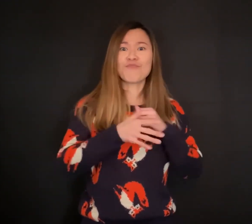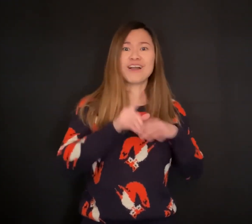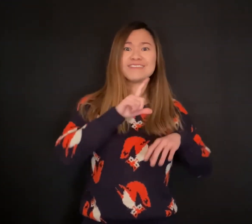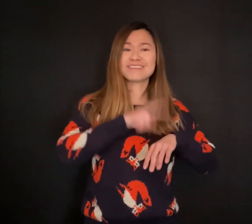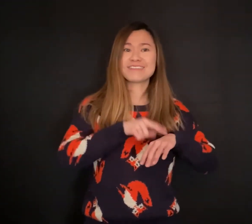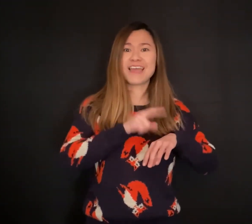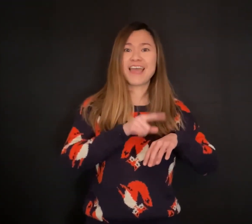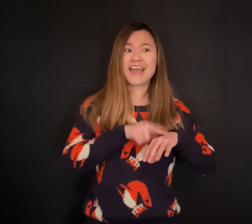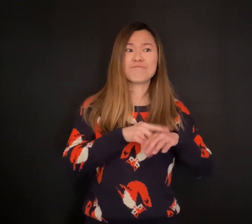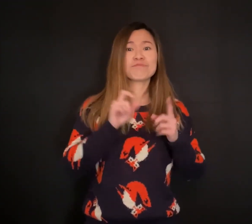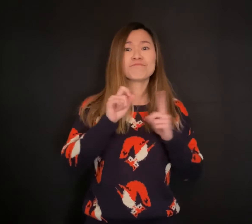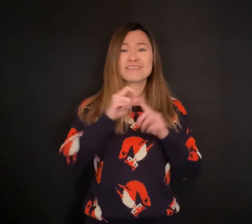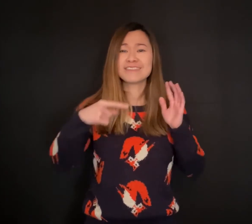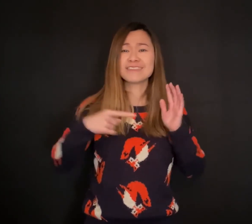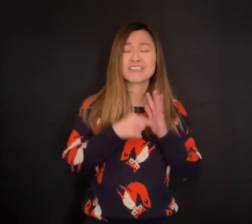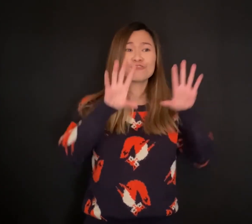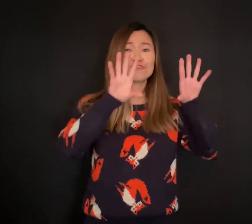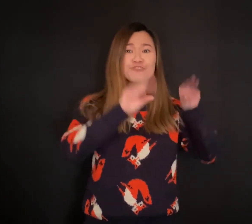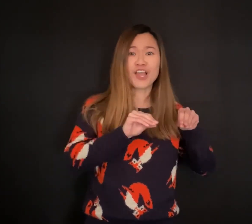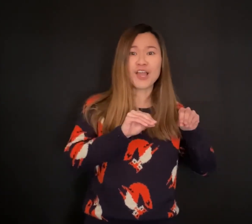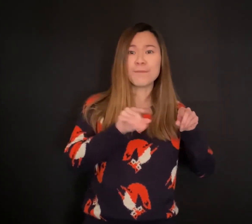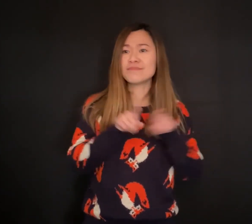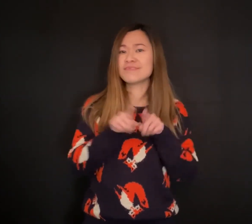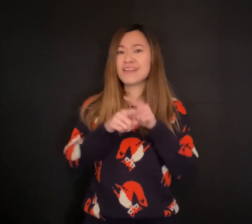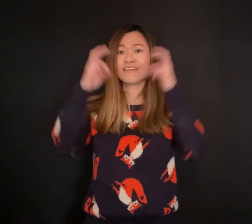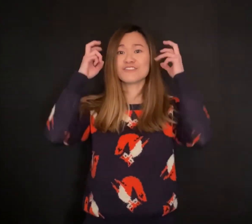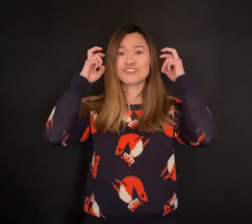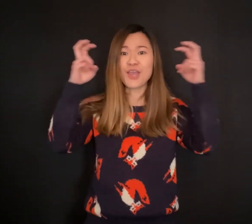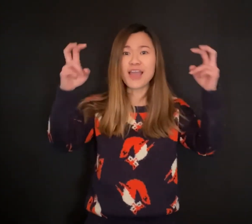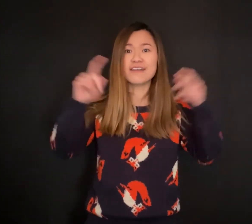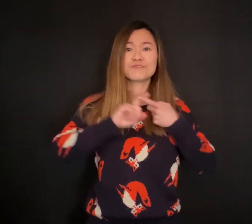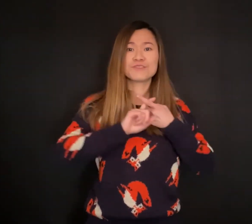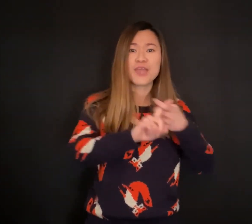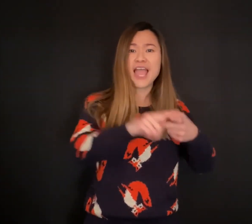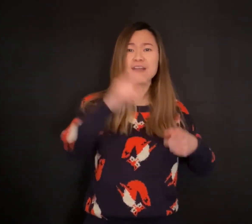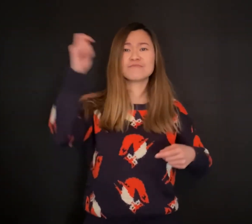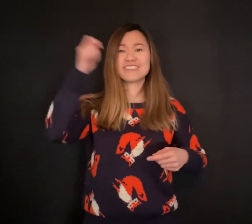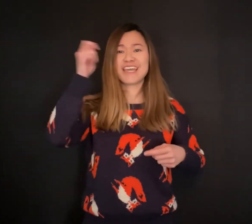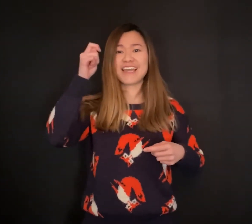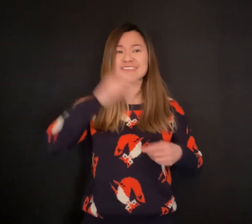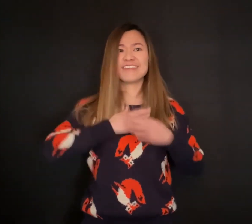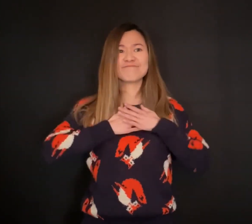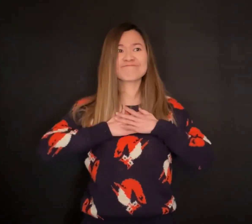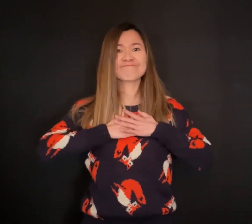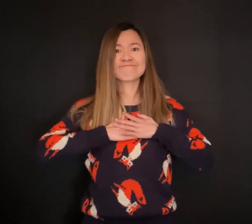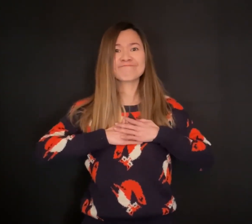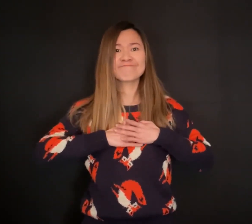During COVID trains and trams and taxis has stopped and I had to deal with that.